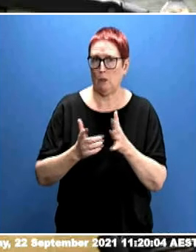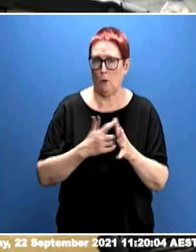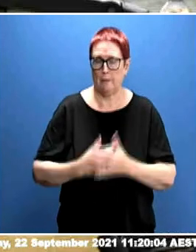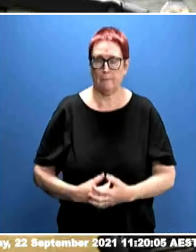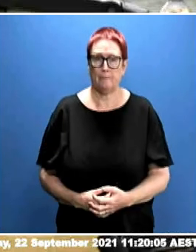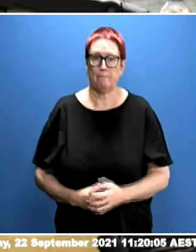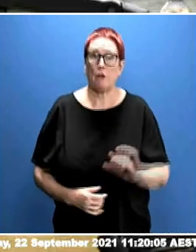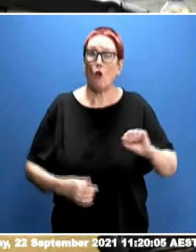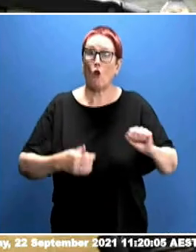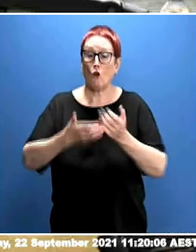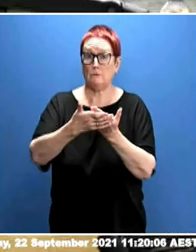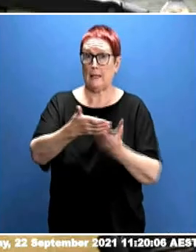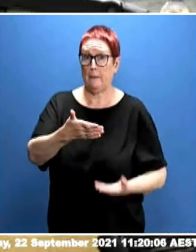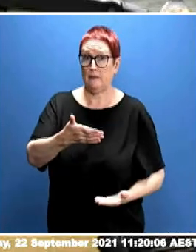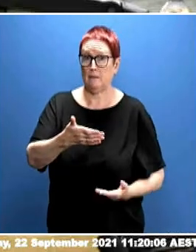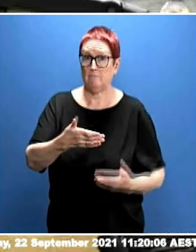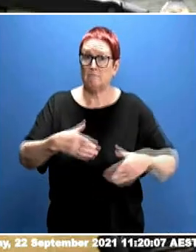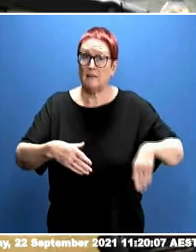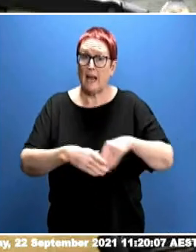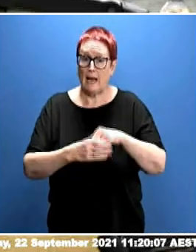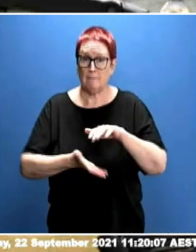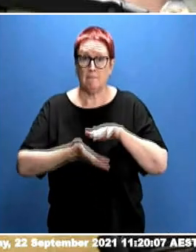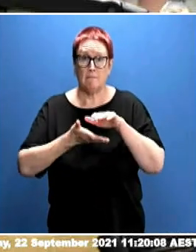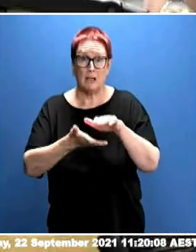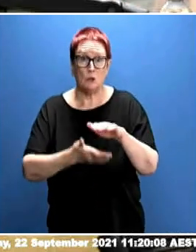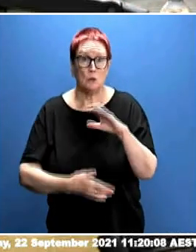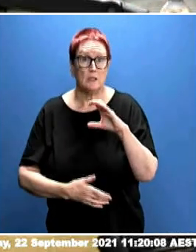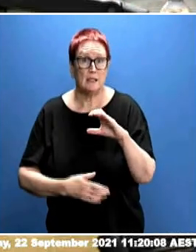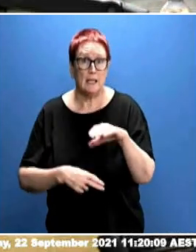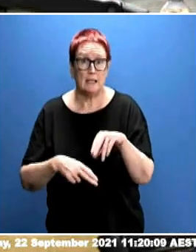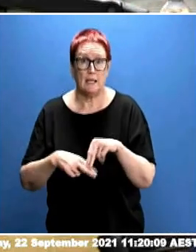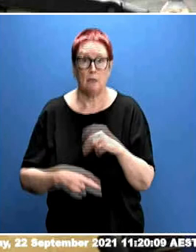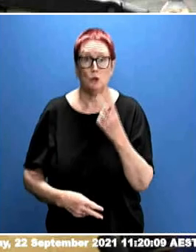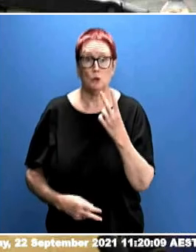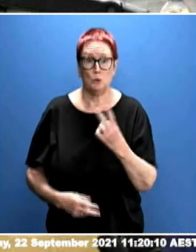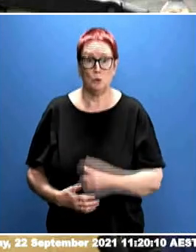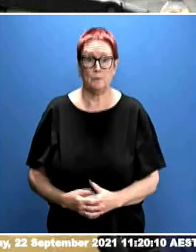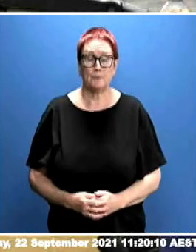Ms Barter's statement is within the Tender Bundle Part C at tab 2, and I